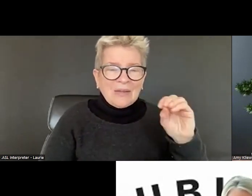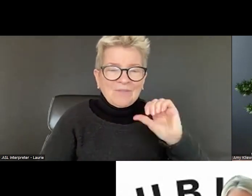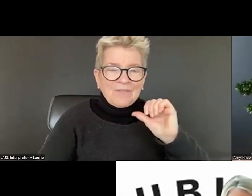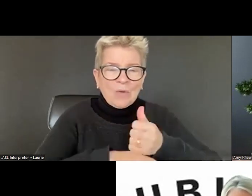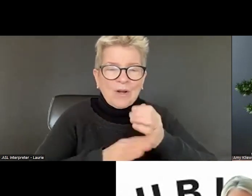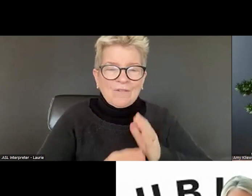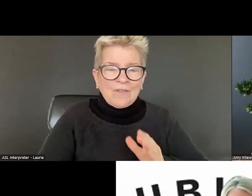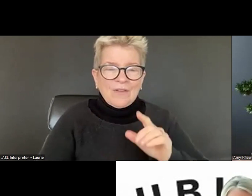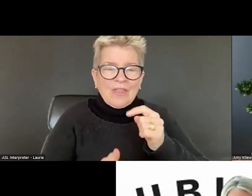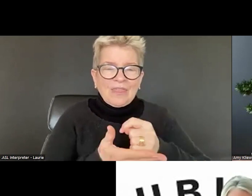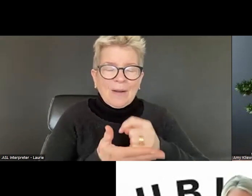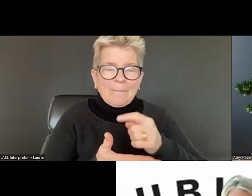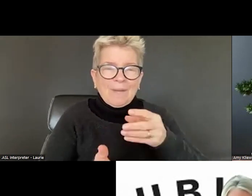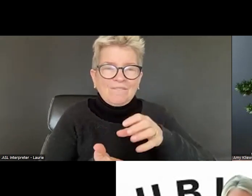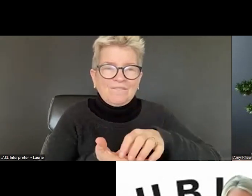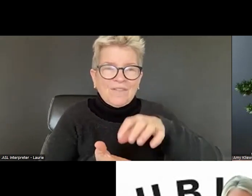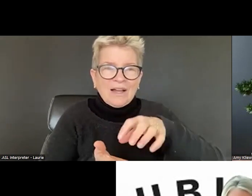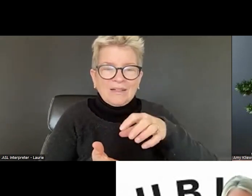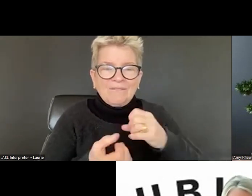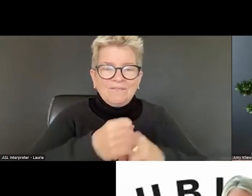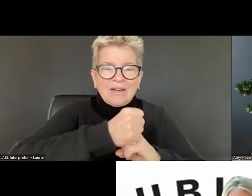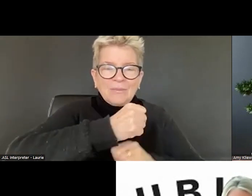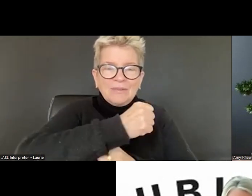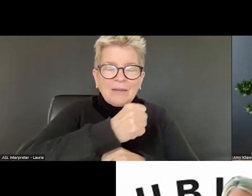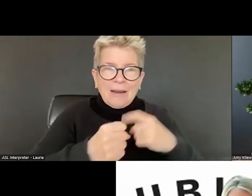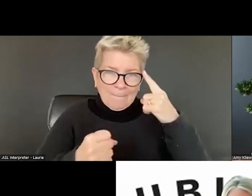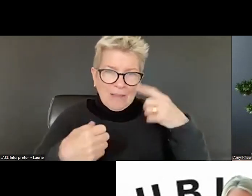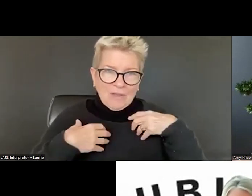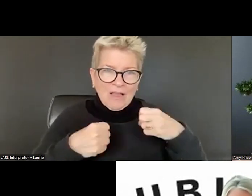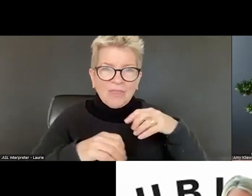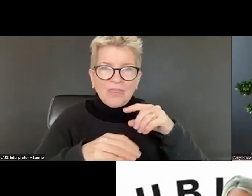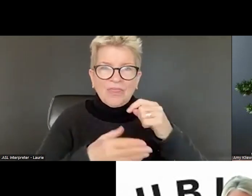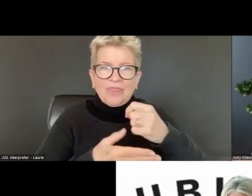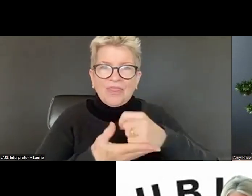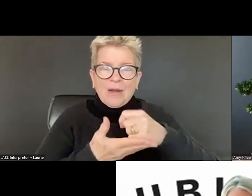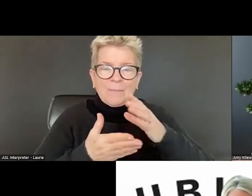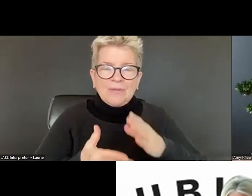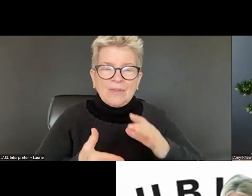therapy fund Foundation I'm also a mental health therapist which is what really led to me creating